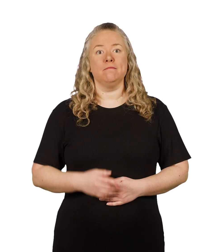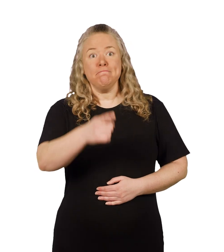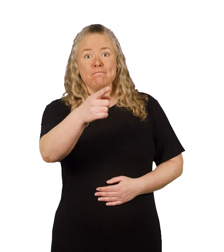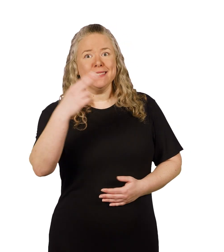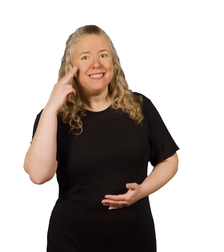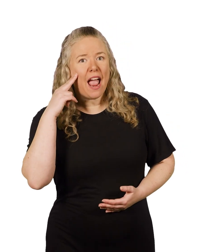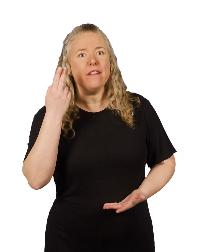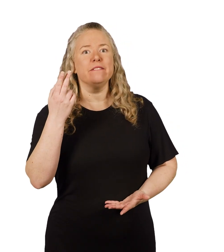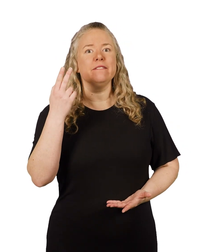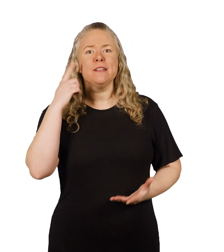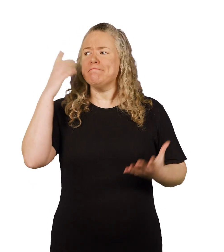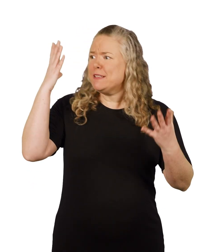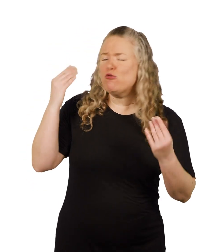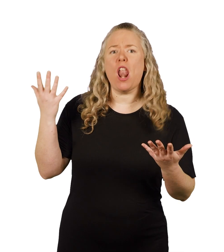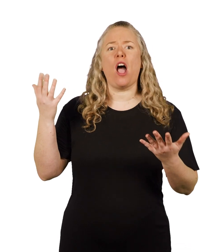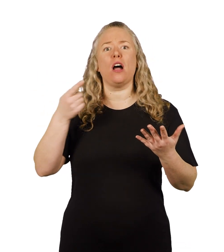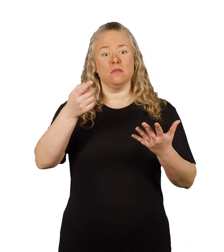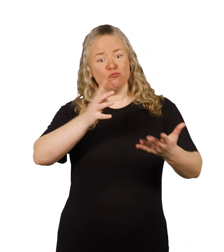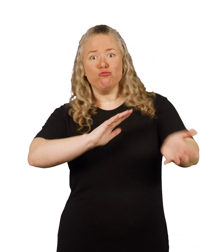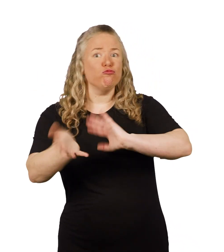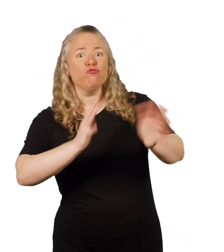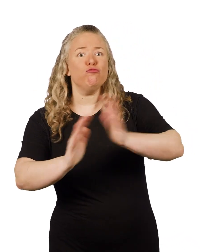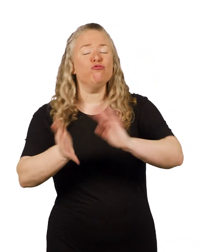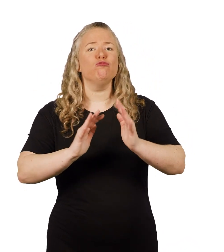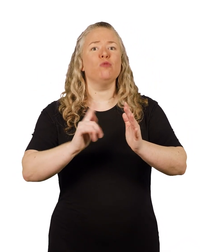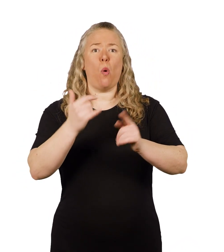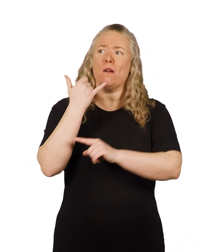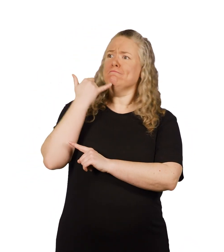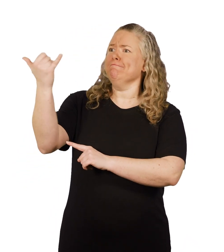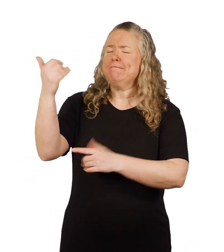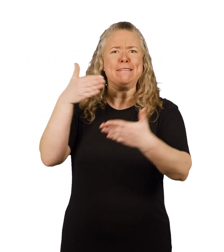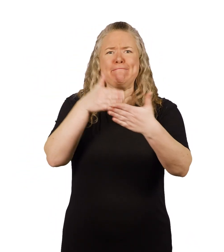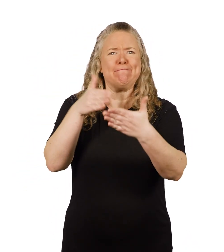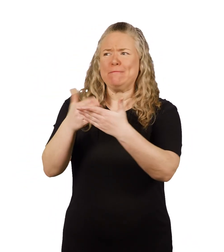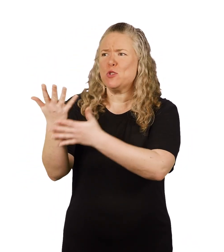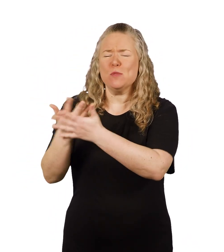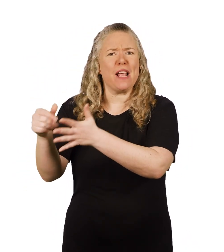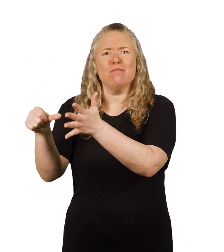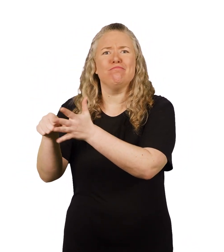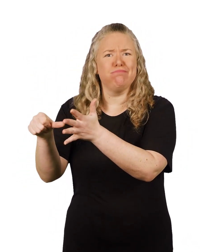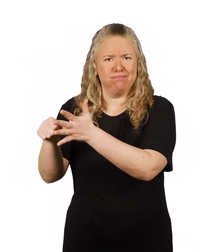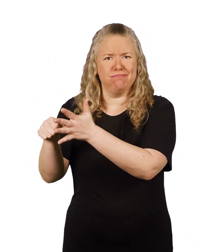If you are deaf, have hearing loss, are a BSL user or have communication difficulties